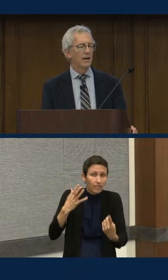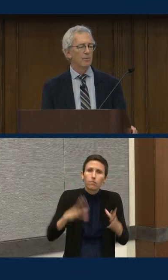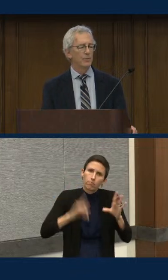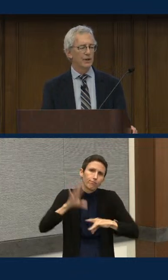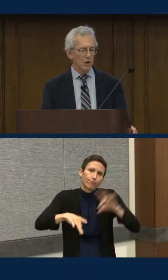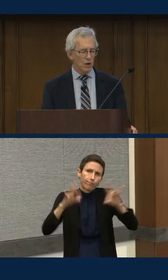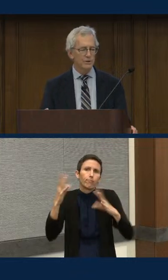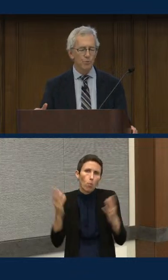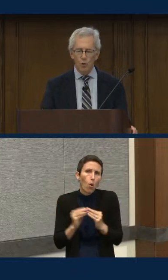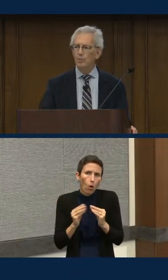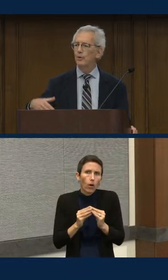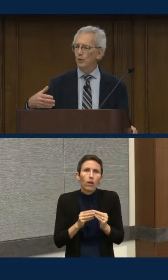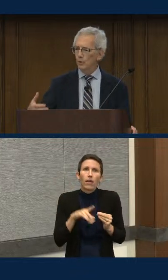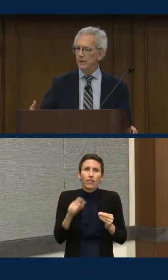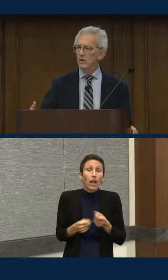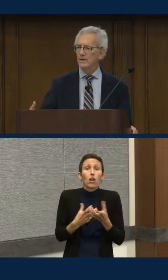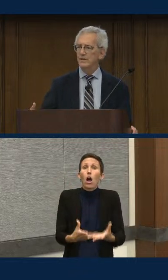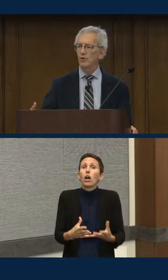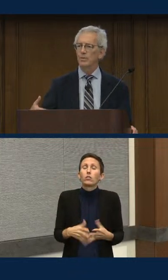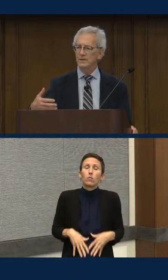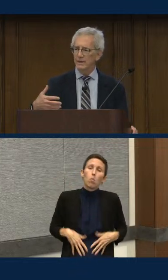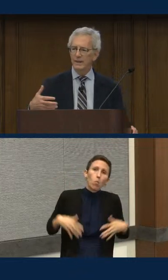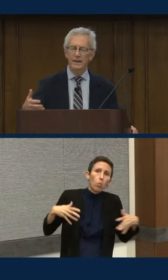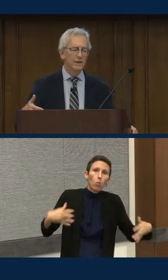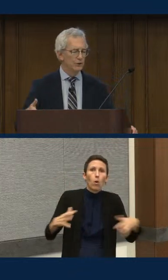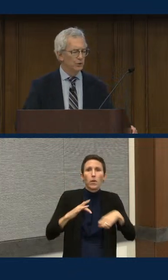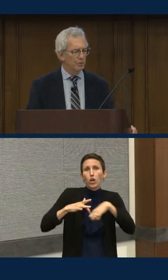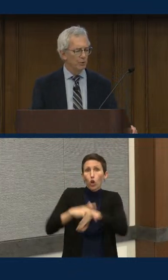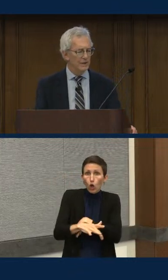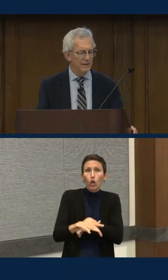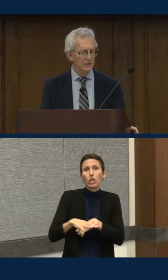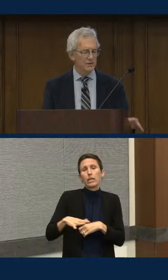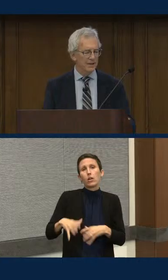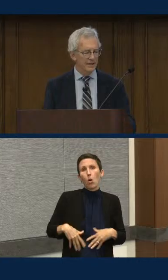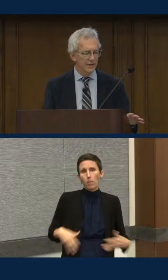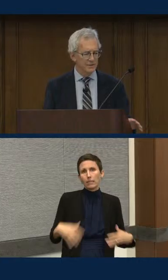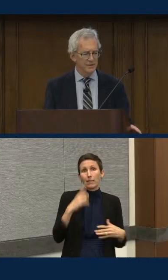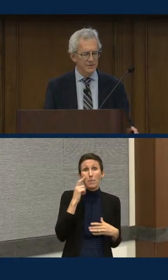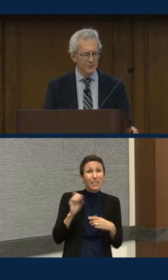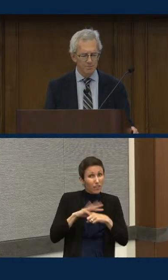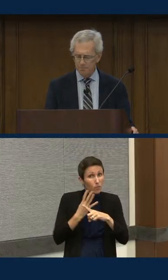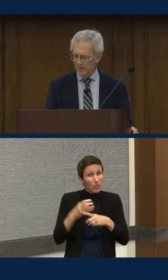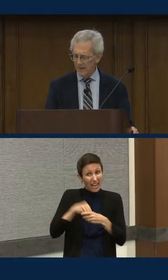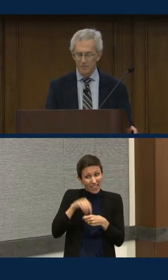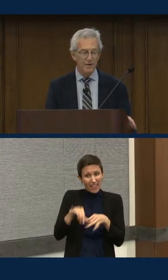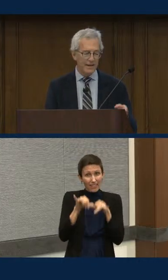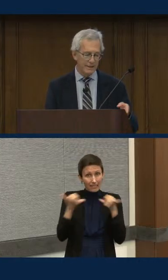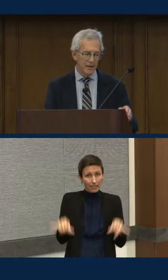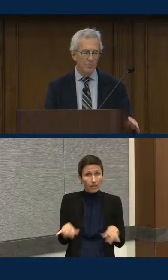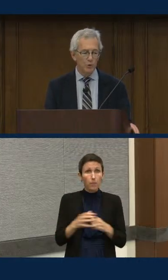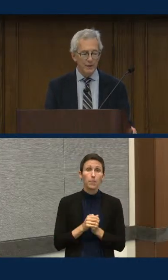morbid early on set obesity due to mutations in the system.